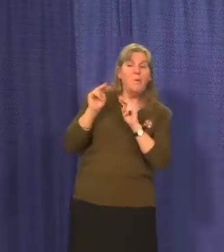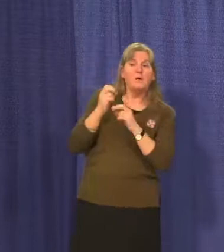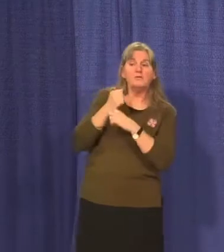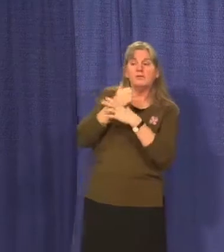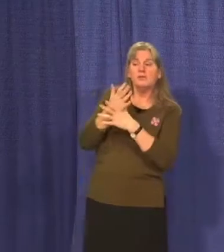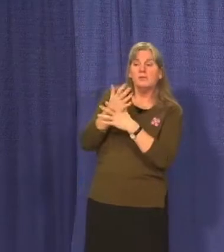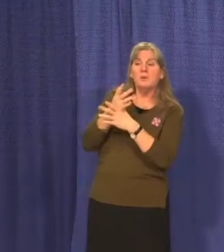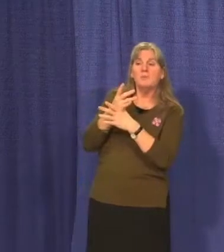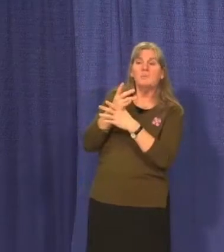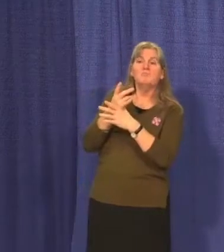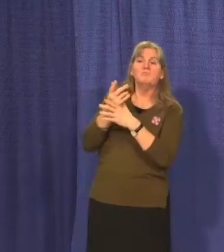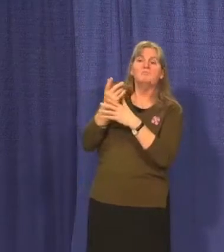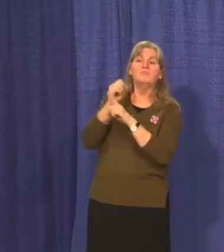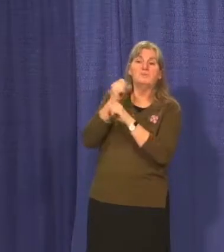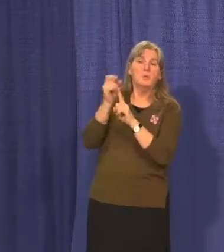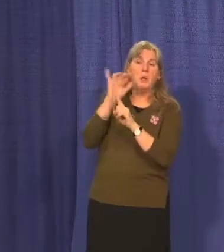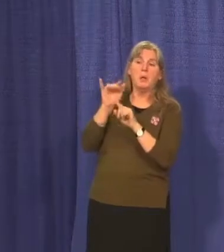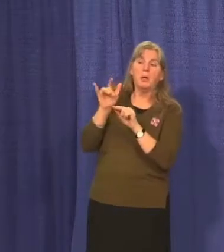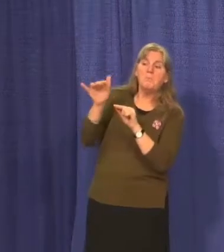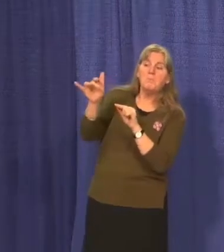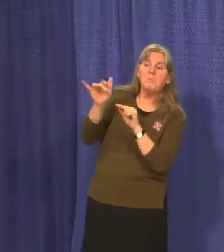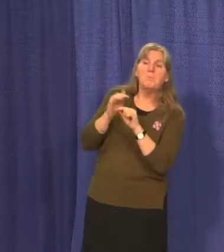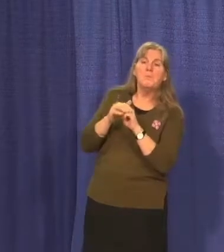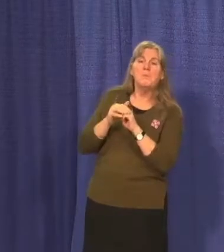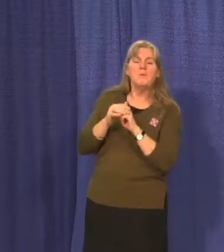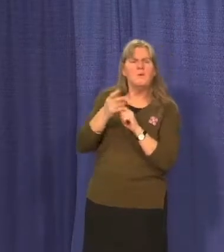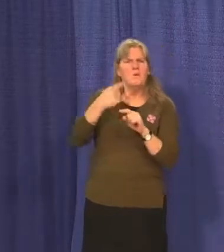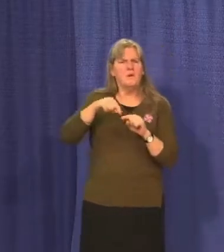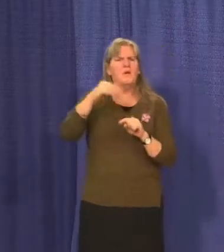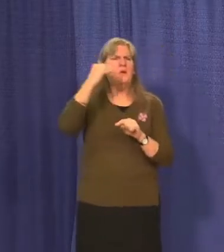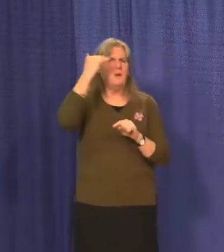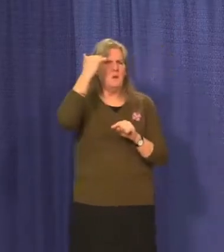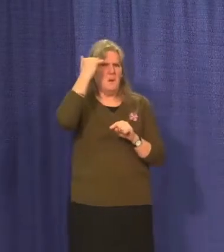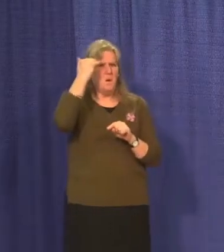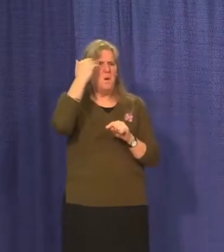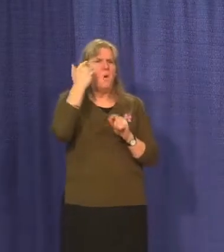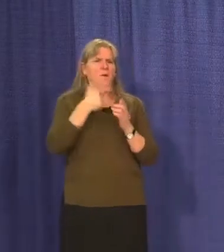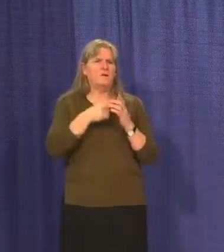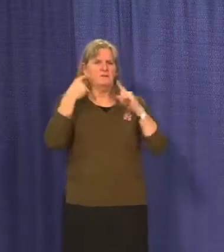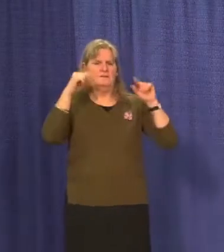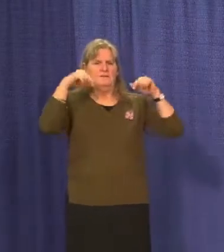what the German experiences, but we kind of know what works and